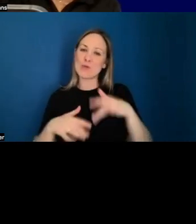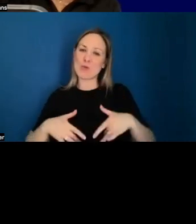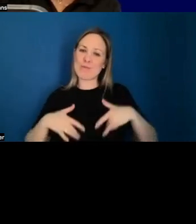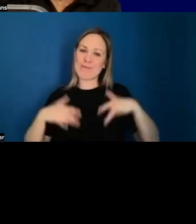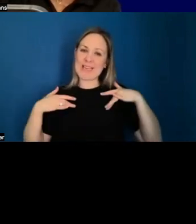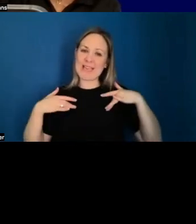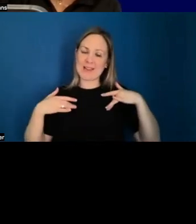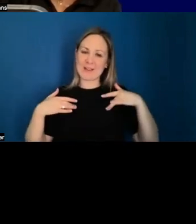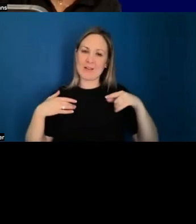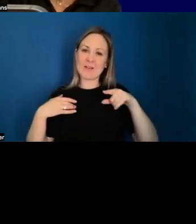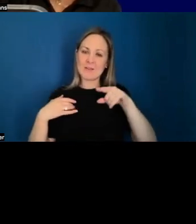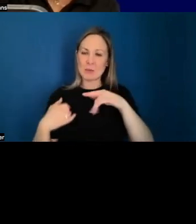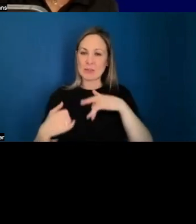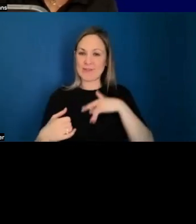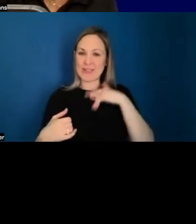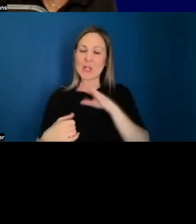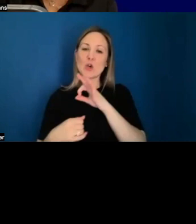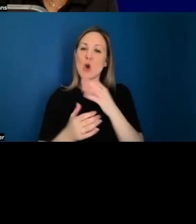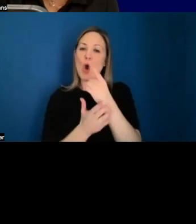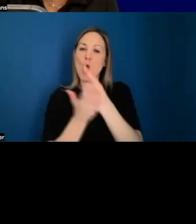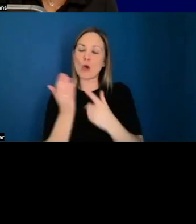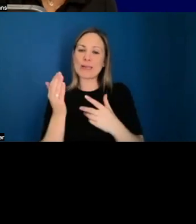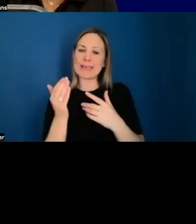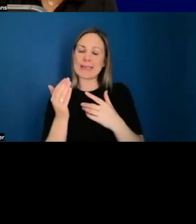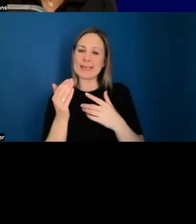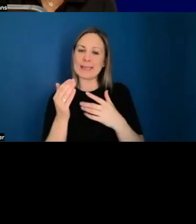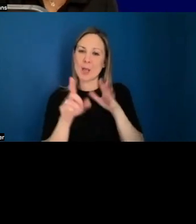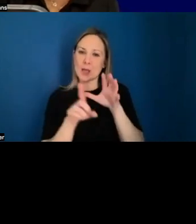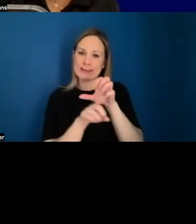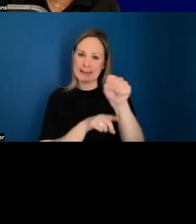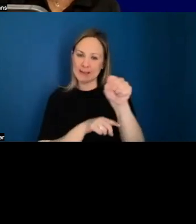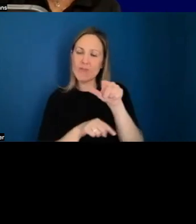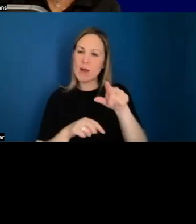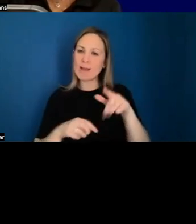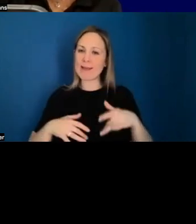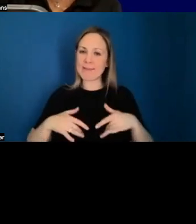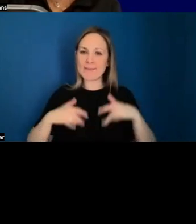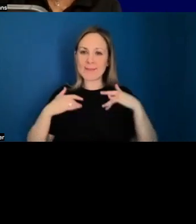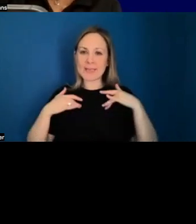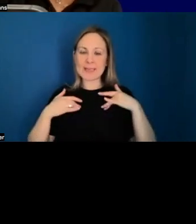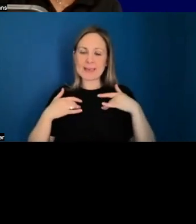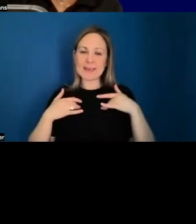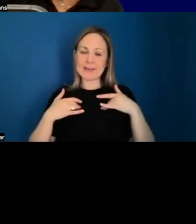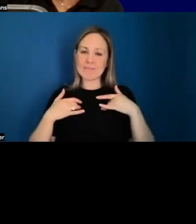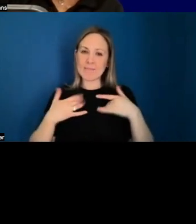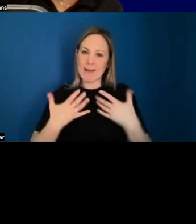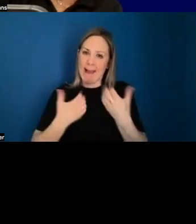So not only are they identifying that this feeling is being experienced, but then you can